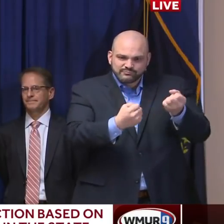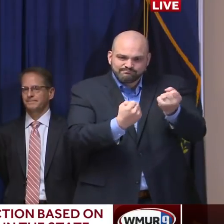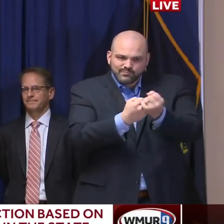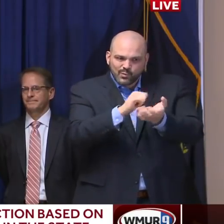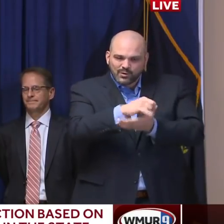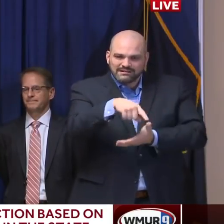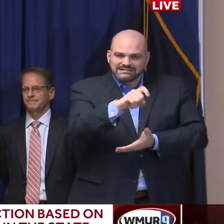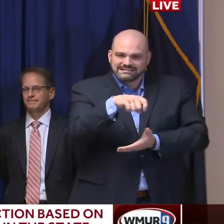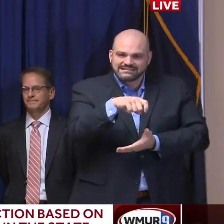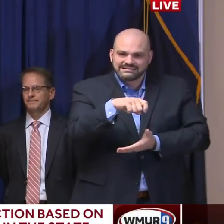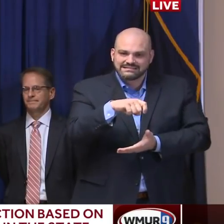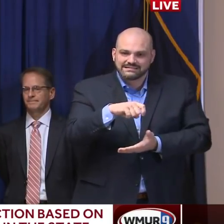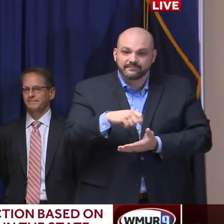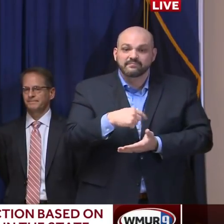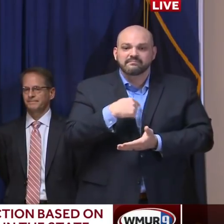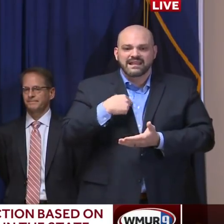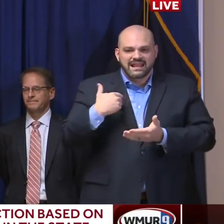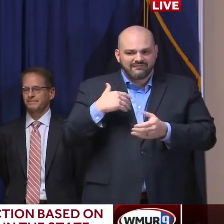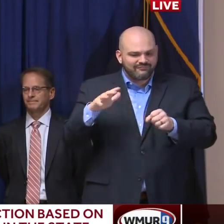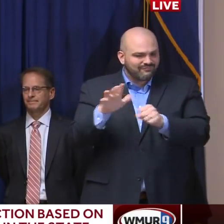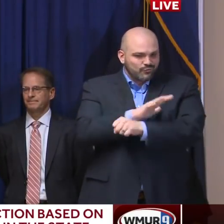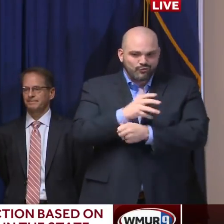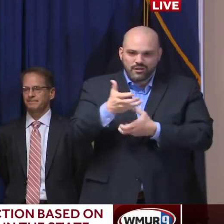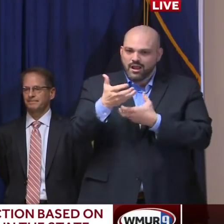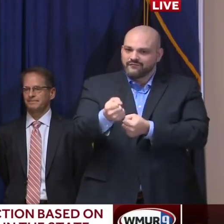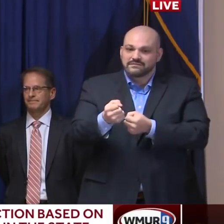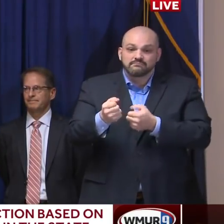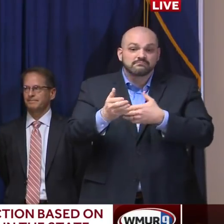WE CAN REALLY LEAD IN WITH THOSE DISTRICTS AND WORK WITH THEM PARTICULARLY.